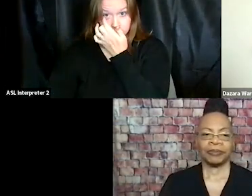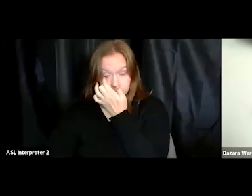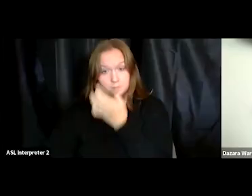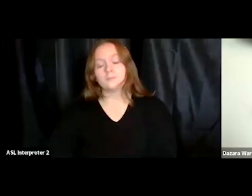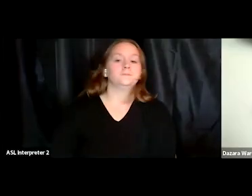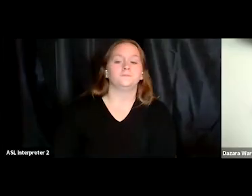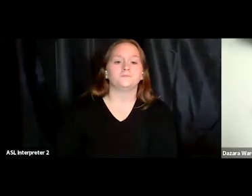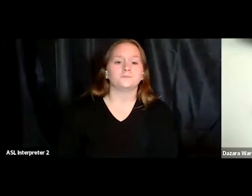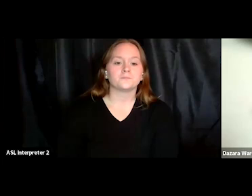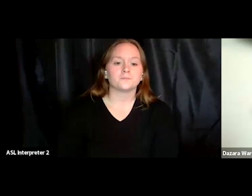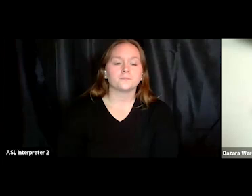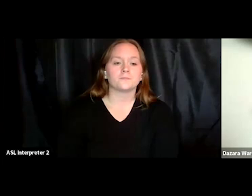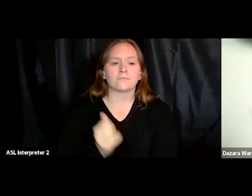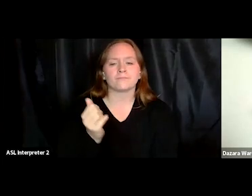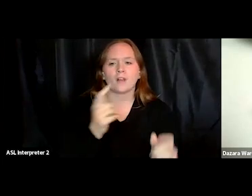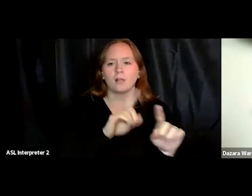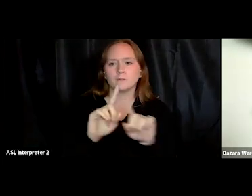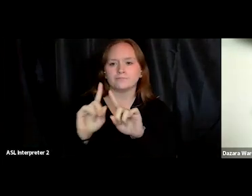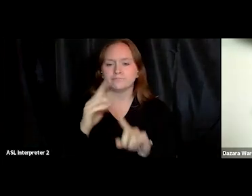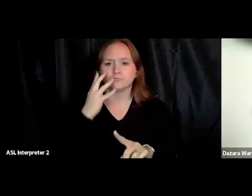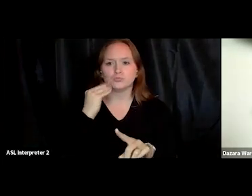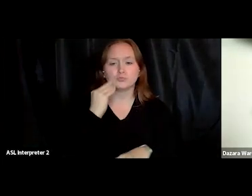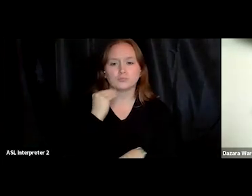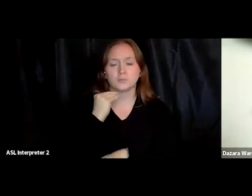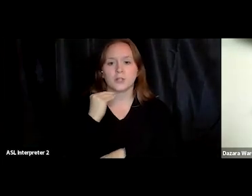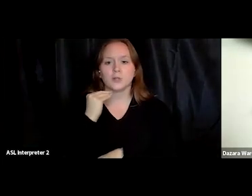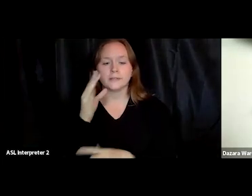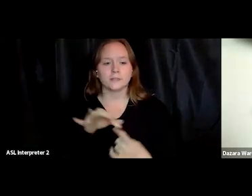all the unique experiences of all the folks that we provide services for.